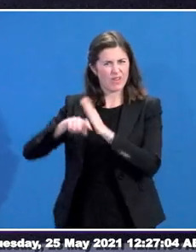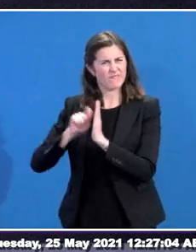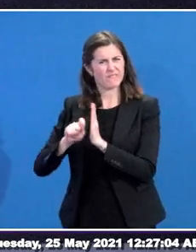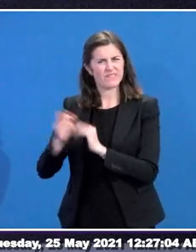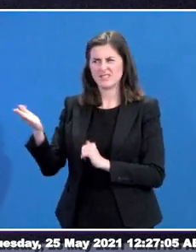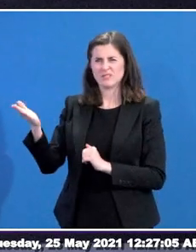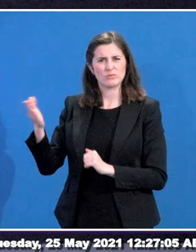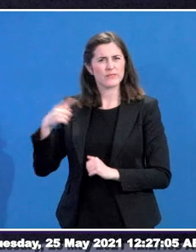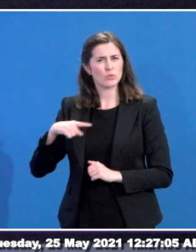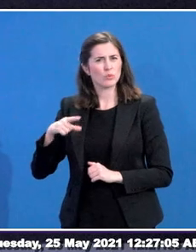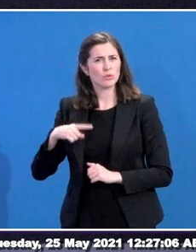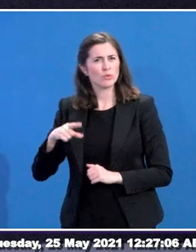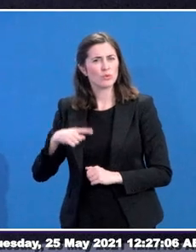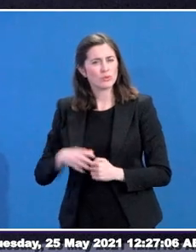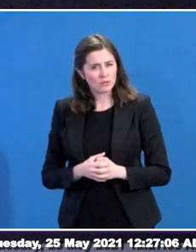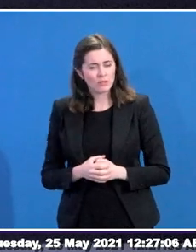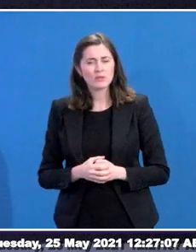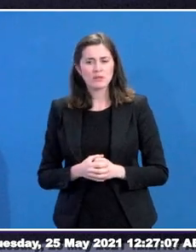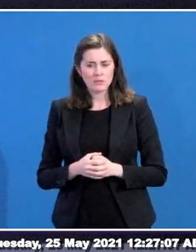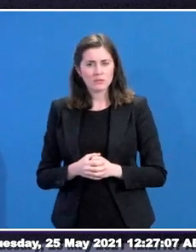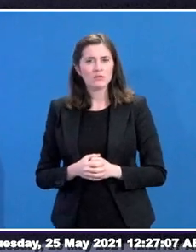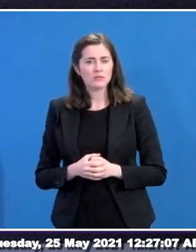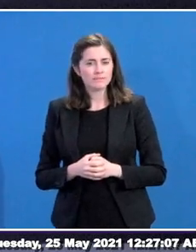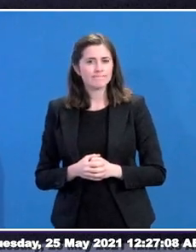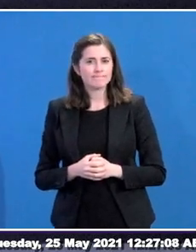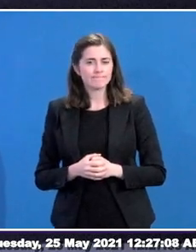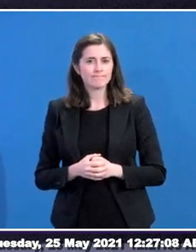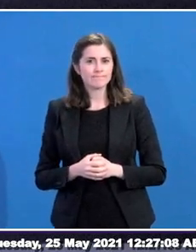I remember once, you know, he had just changed him